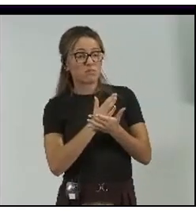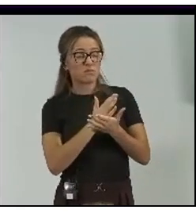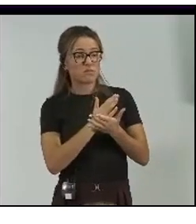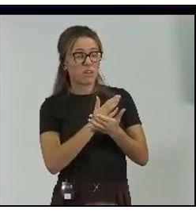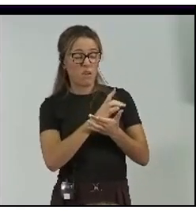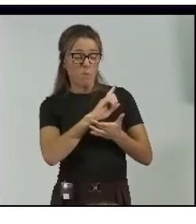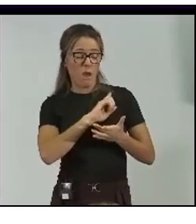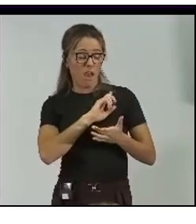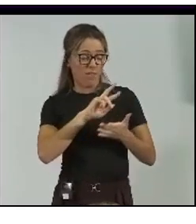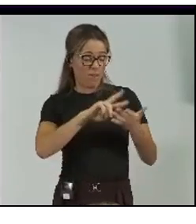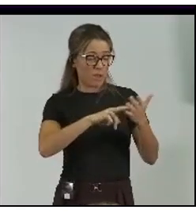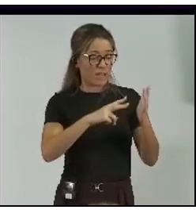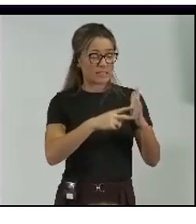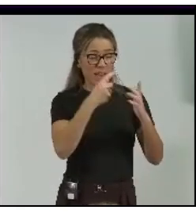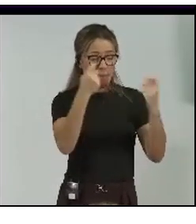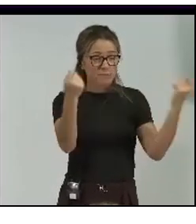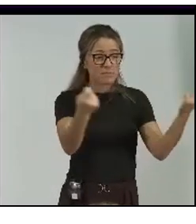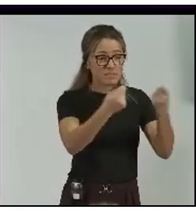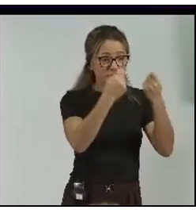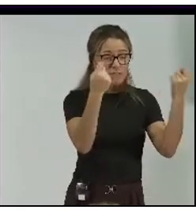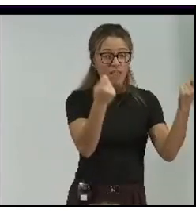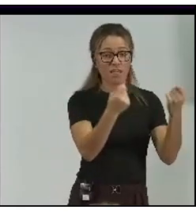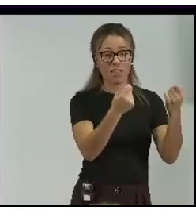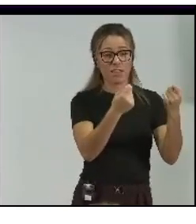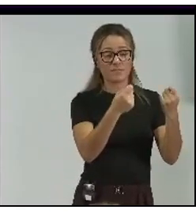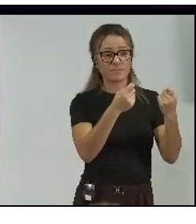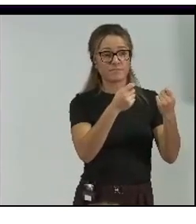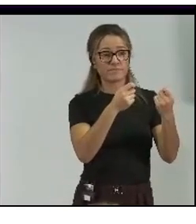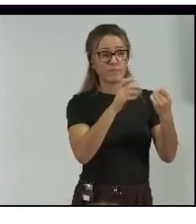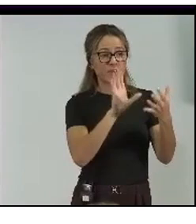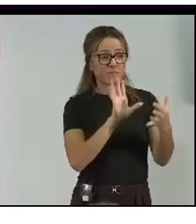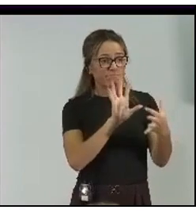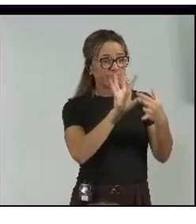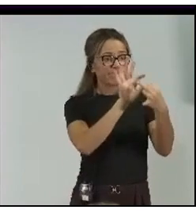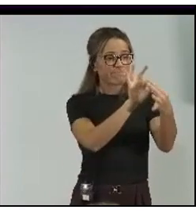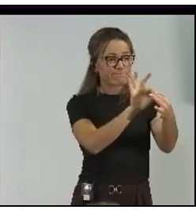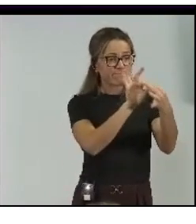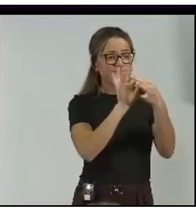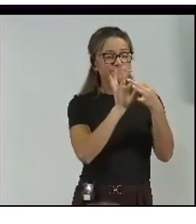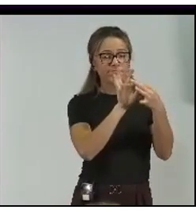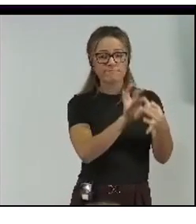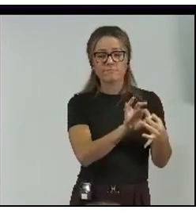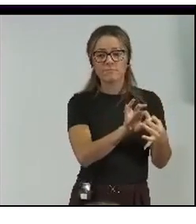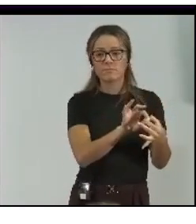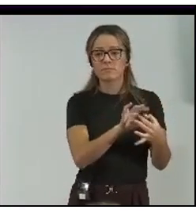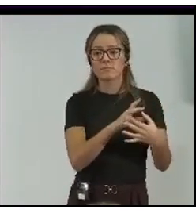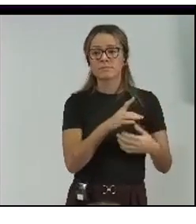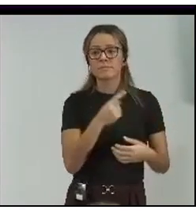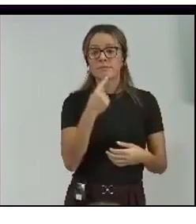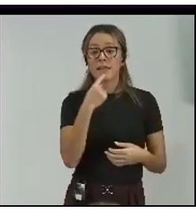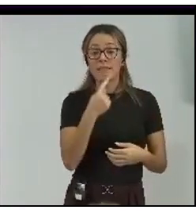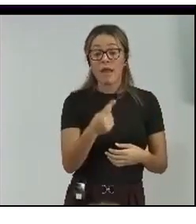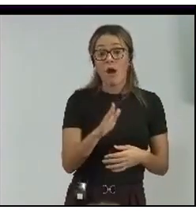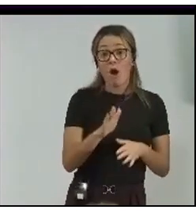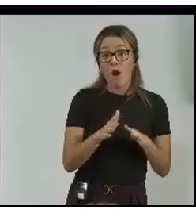And they're often the ones to make connections into the organisation, say, well, you should really talk to product or you should talk to marketing.